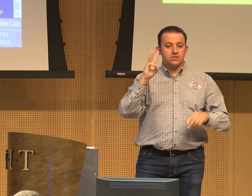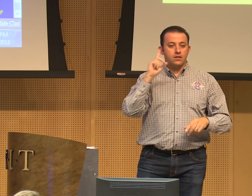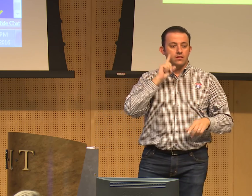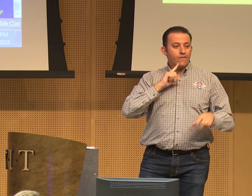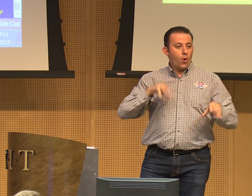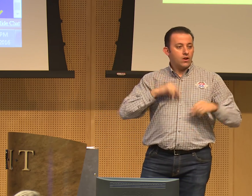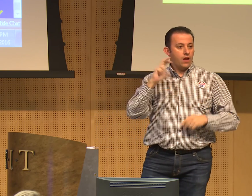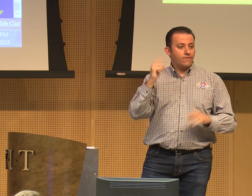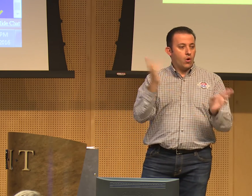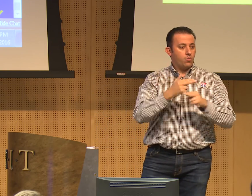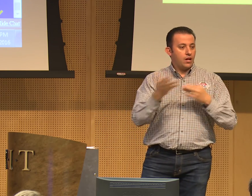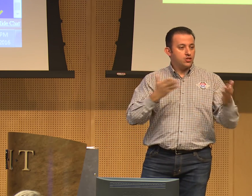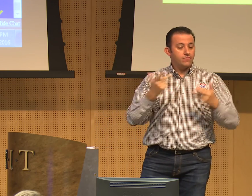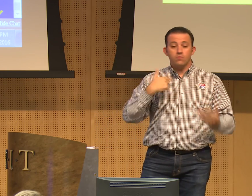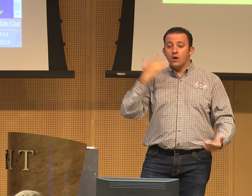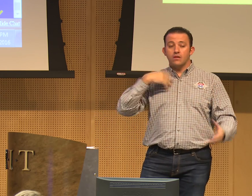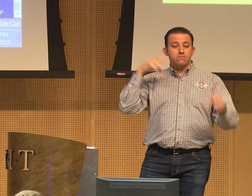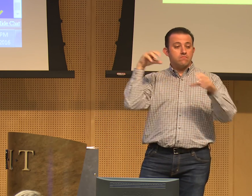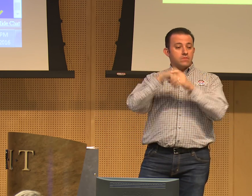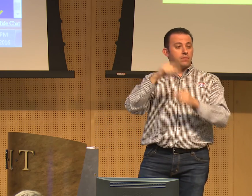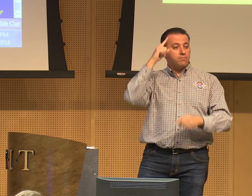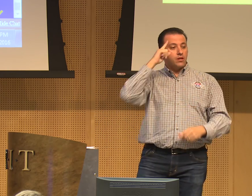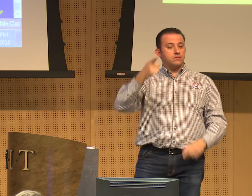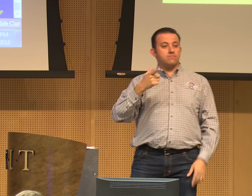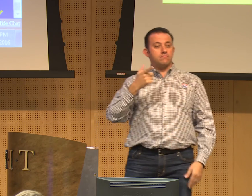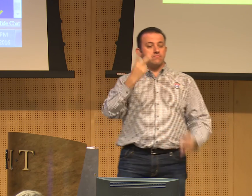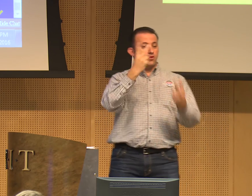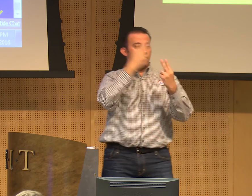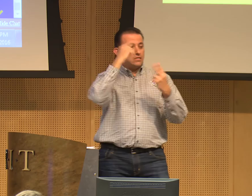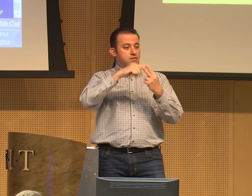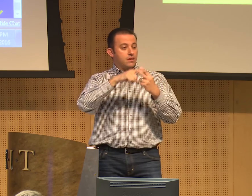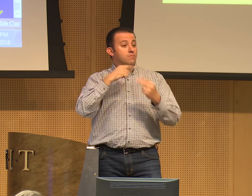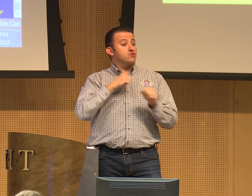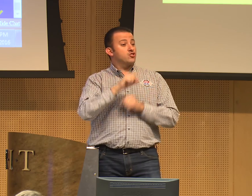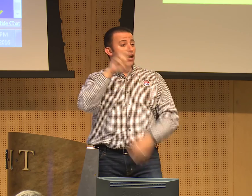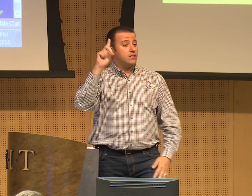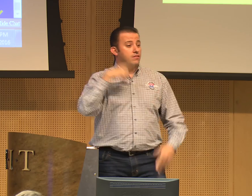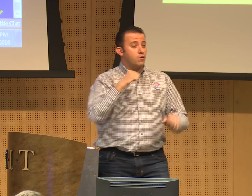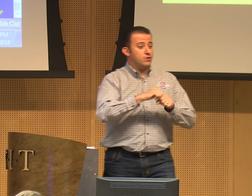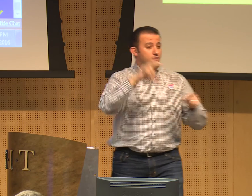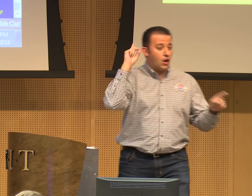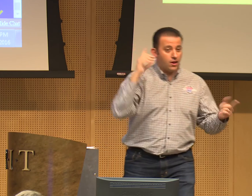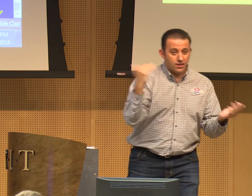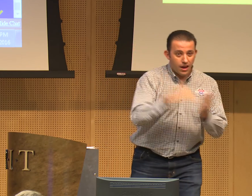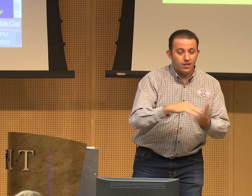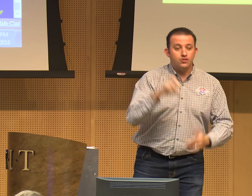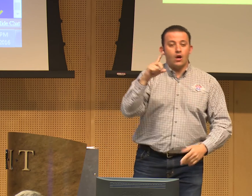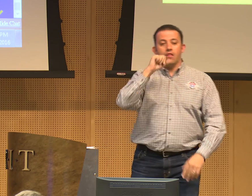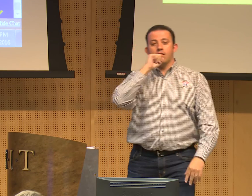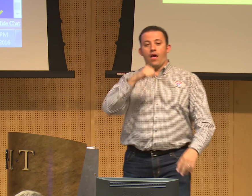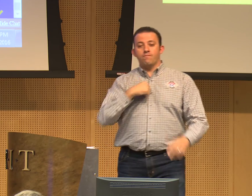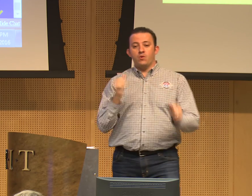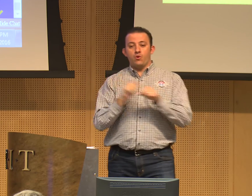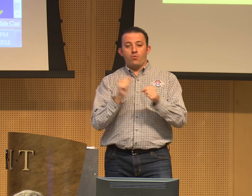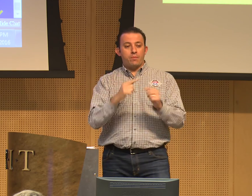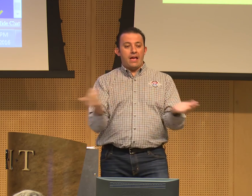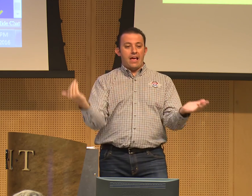So there were 6 owners at the time, and there were two reasons why I thought about that. Well, I'm good friends with Jarrod, and I loved working with Jarrod before in real estate,